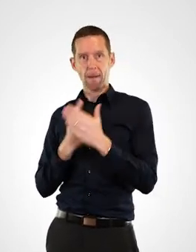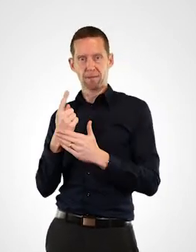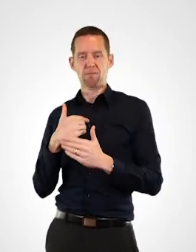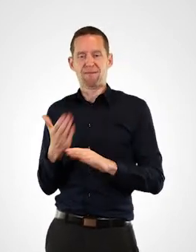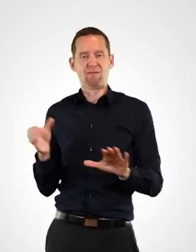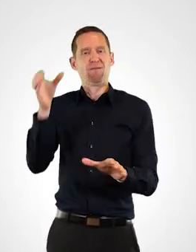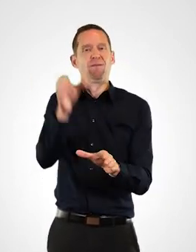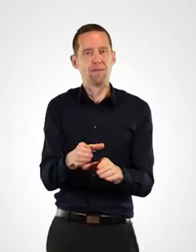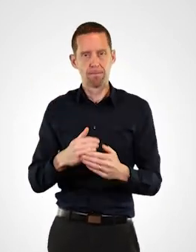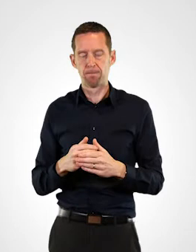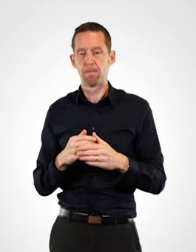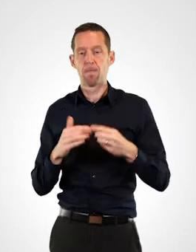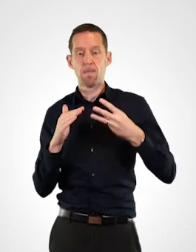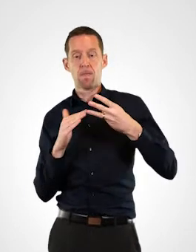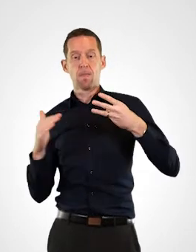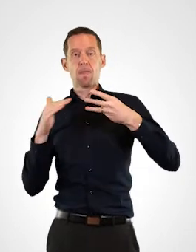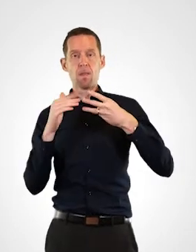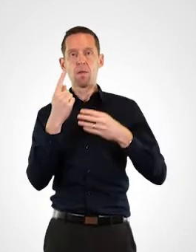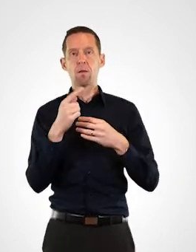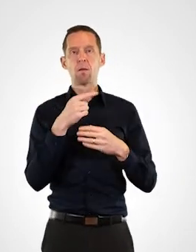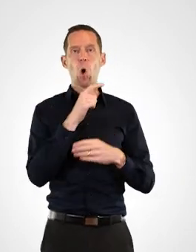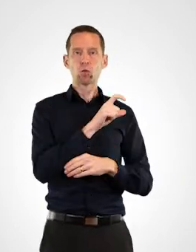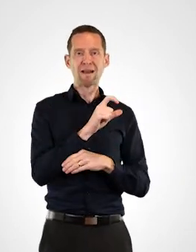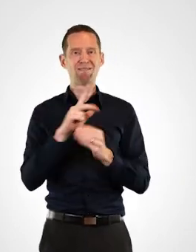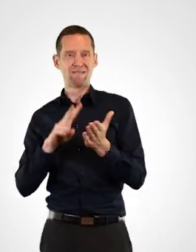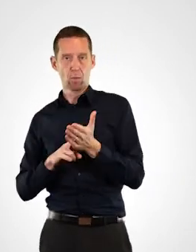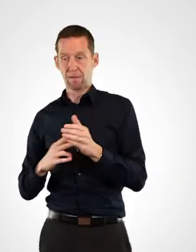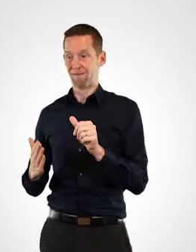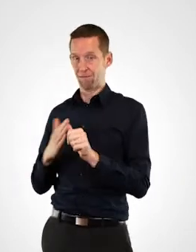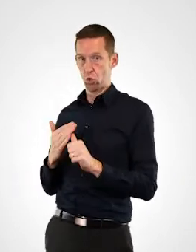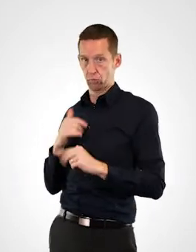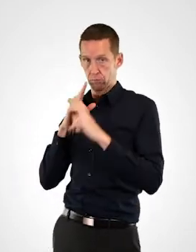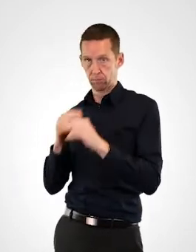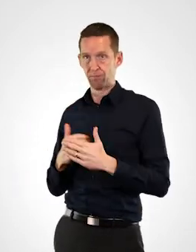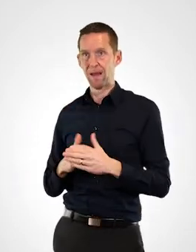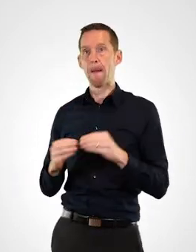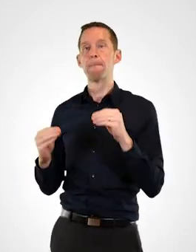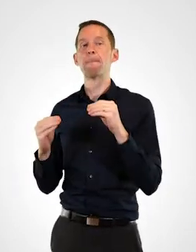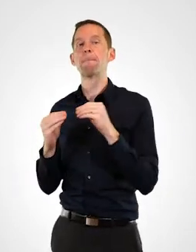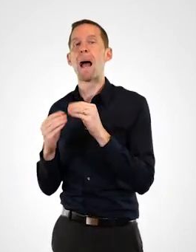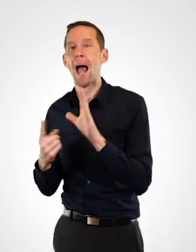All right, now we're going to level 2, consonants and vowels. Here's the first one.